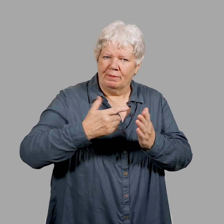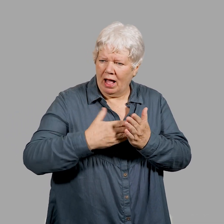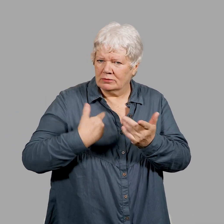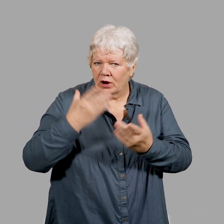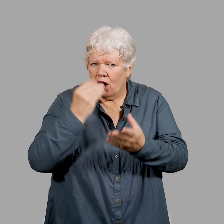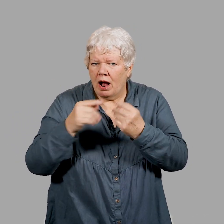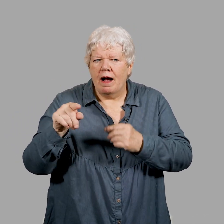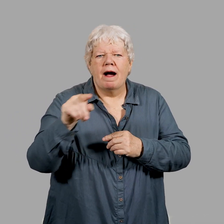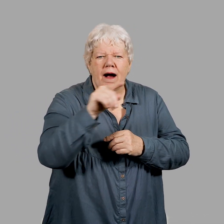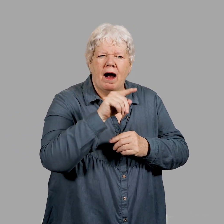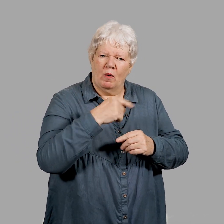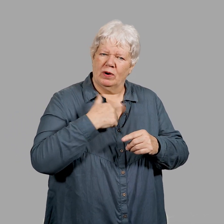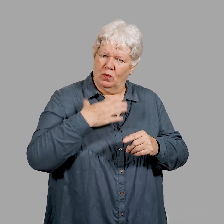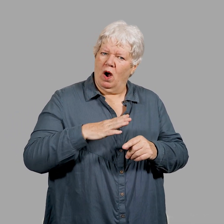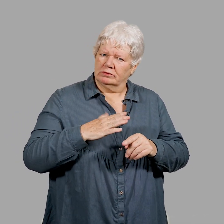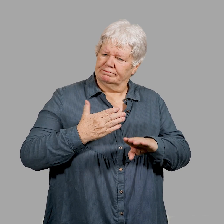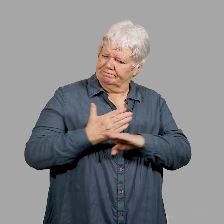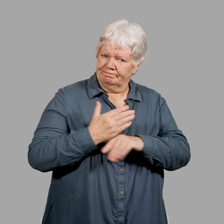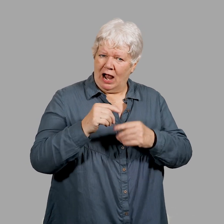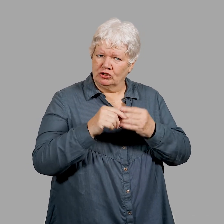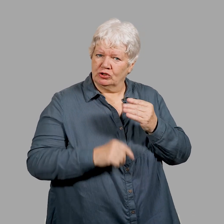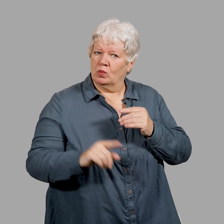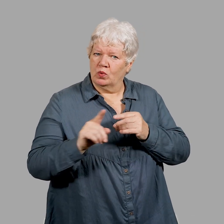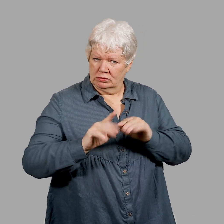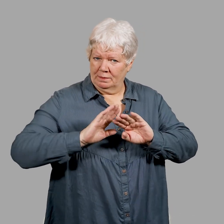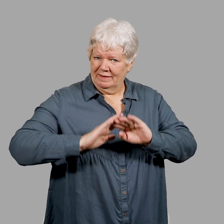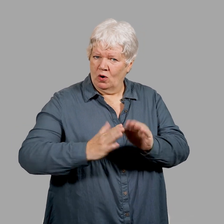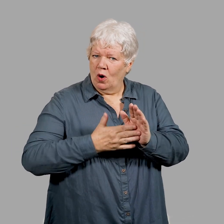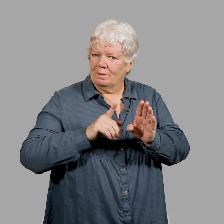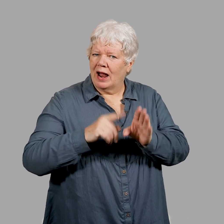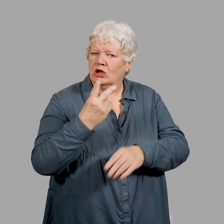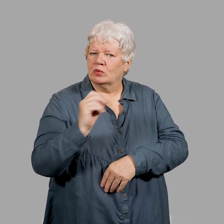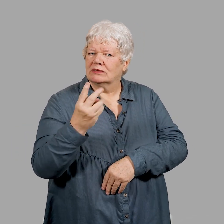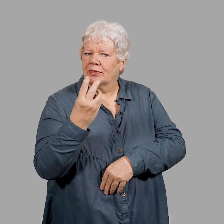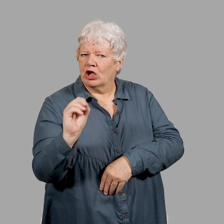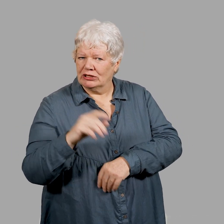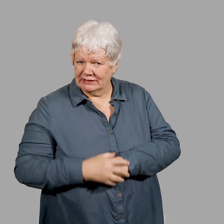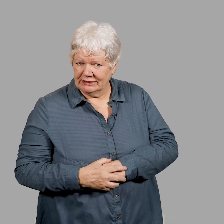we intend to progress the following actions within this plan by May 2030.